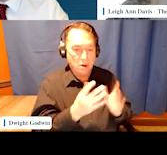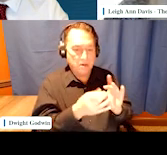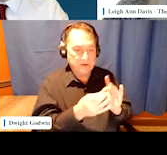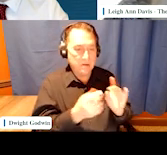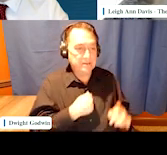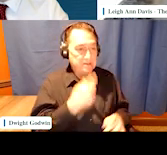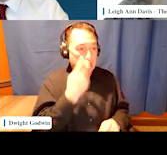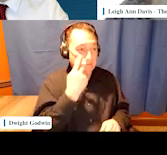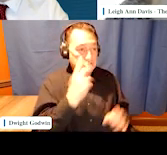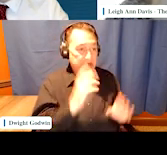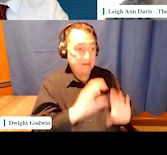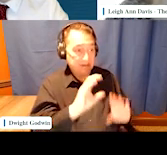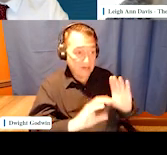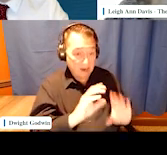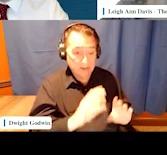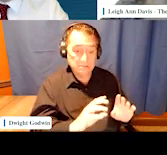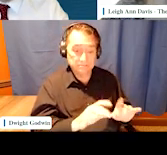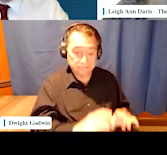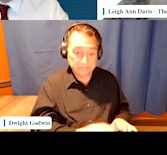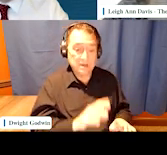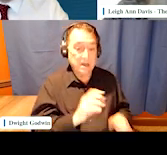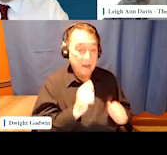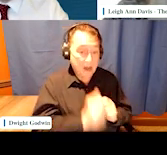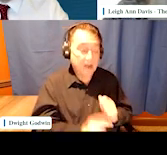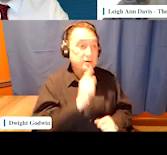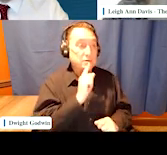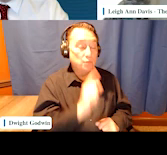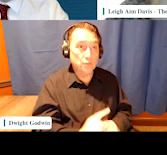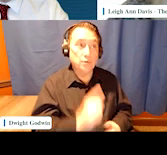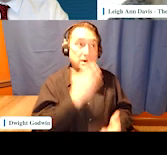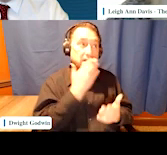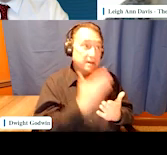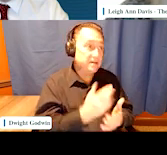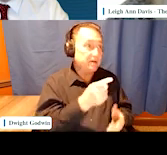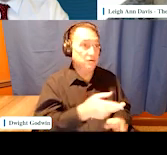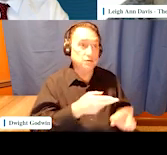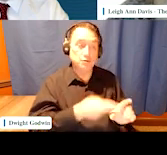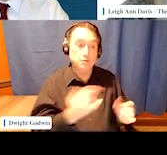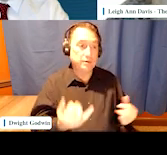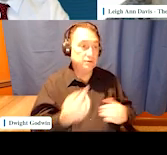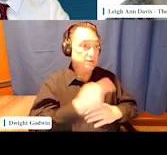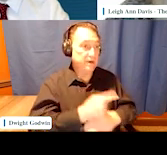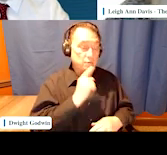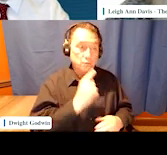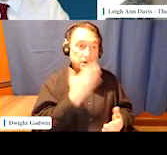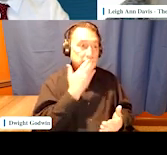but everyone is so grateful that you joined us today and so grateful for all the work that you're doing